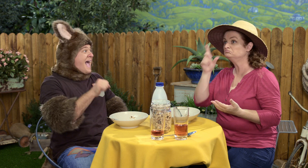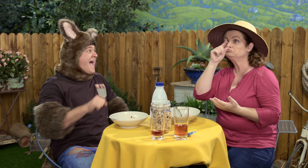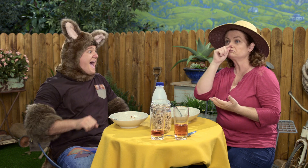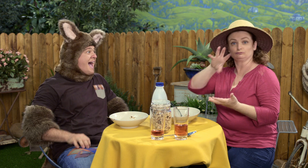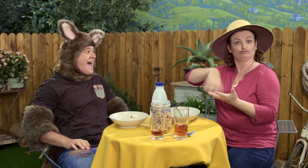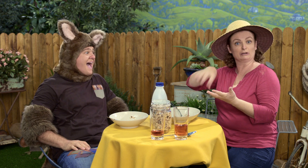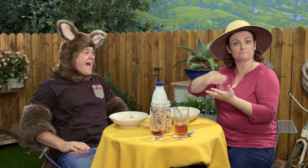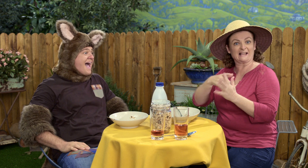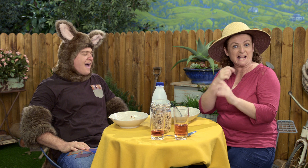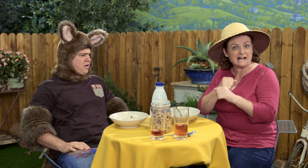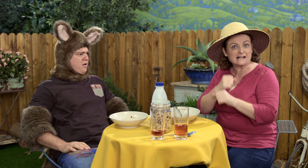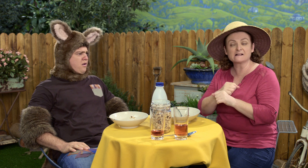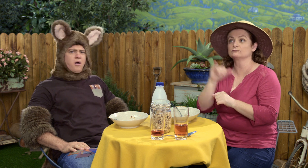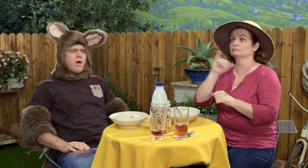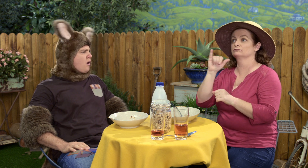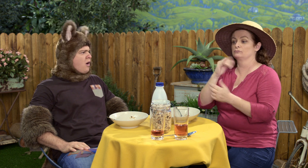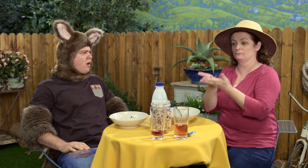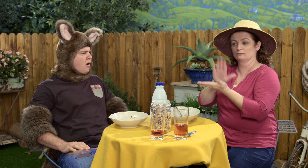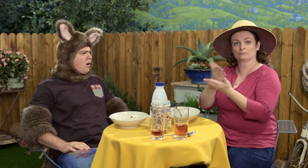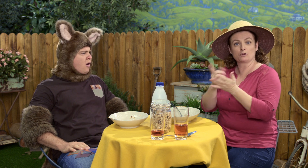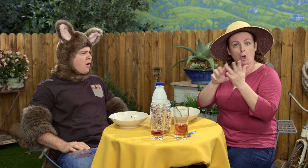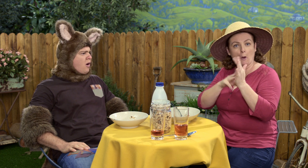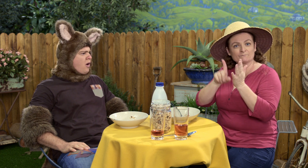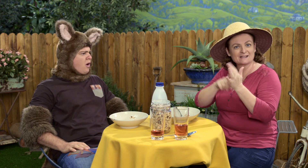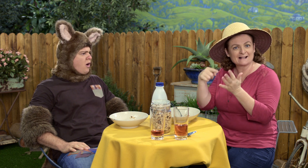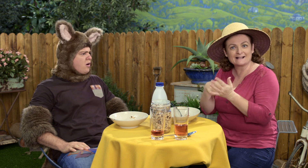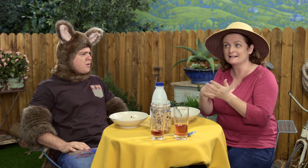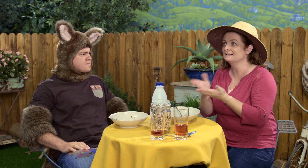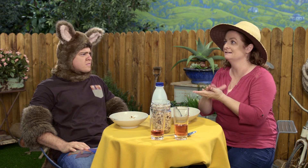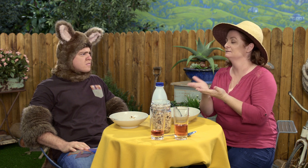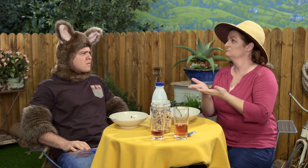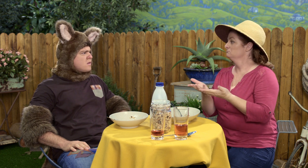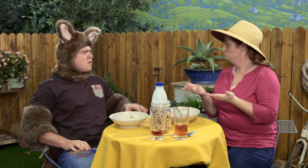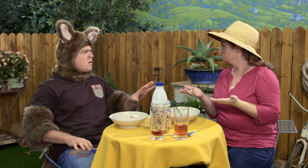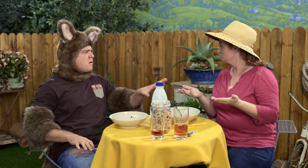Yeah! I could perhaps make you some scrambled eggs. Or an omelette.